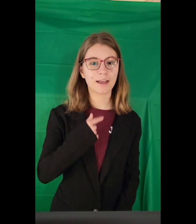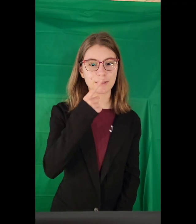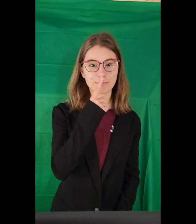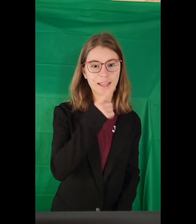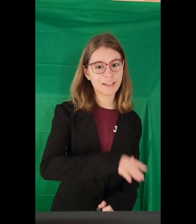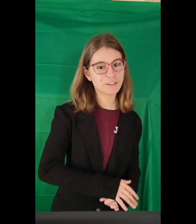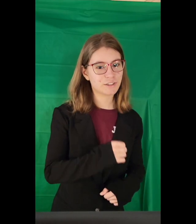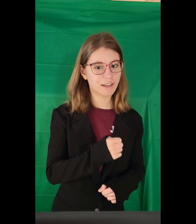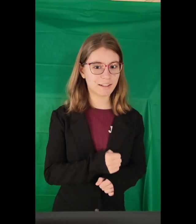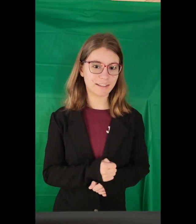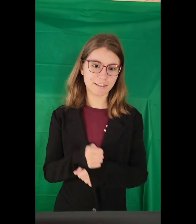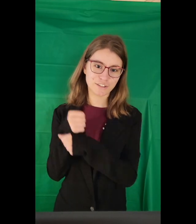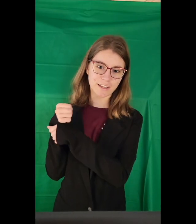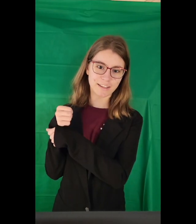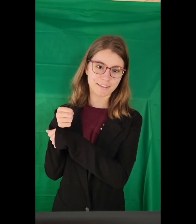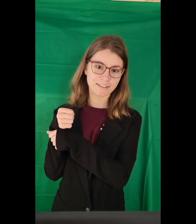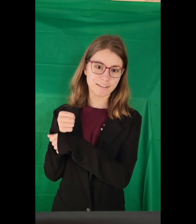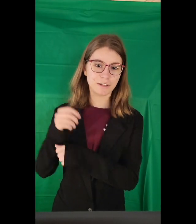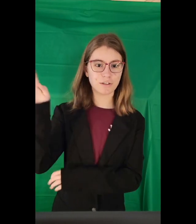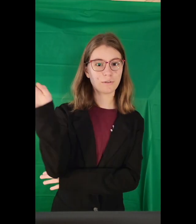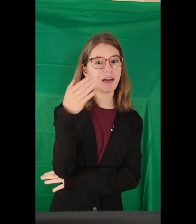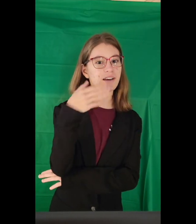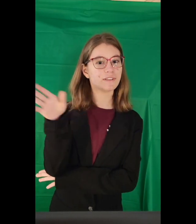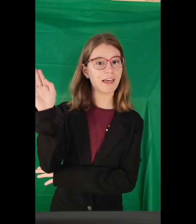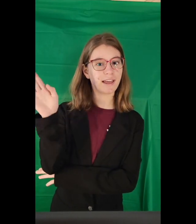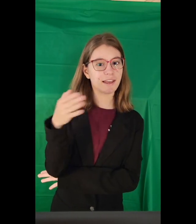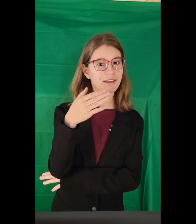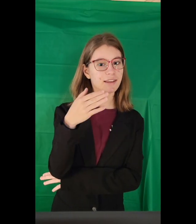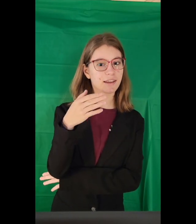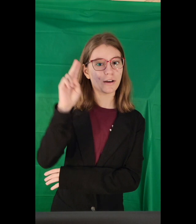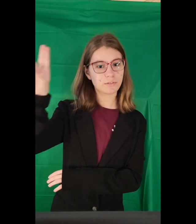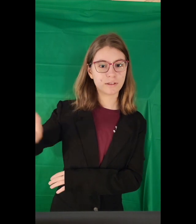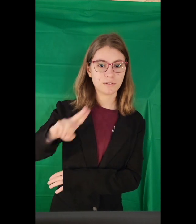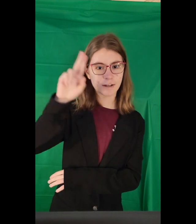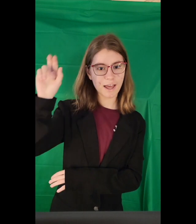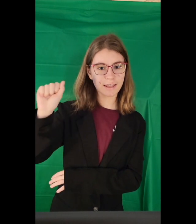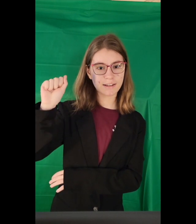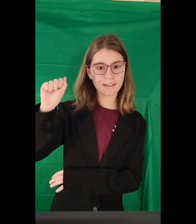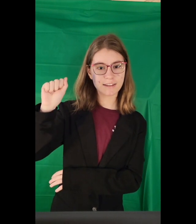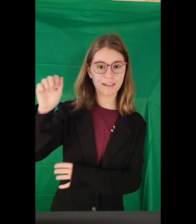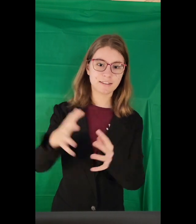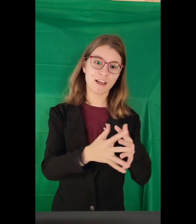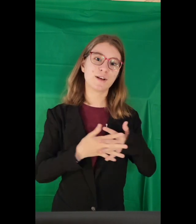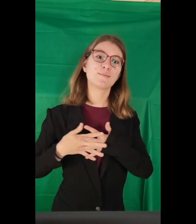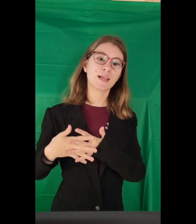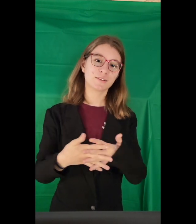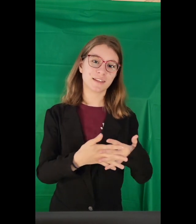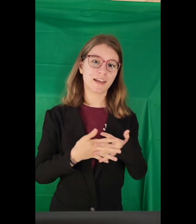I pledge allegiance to the flag of the United States of America,